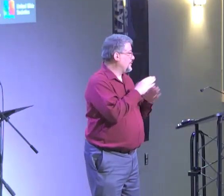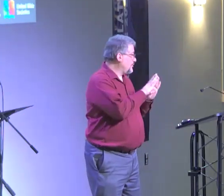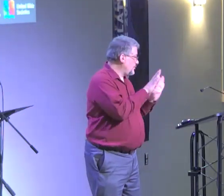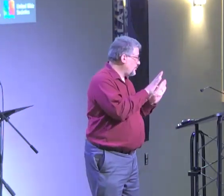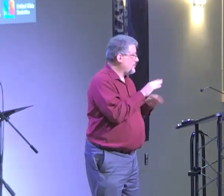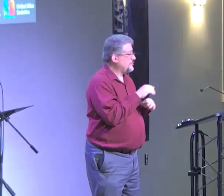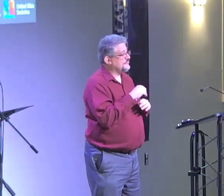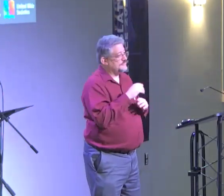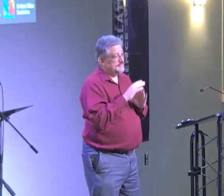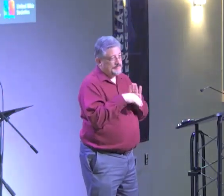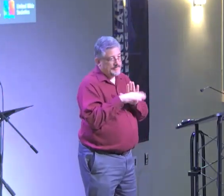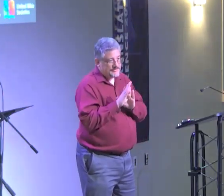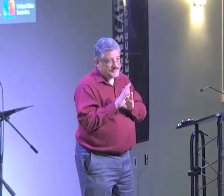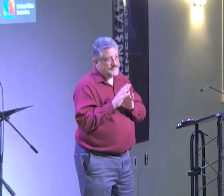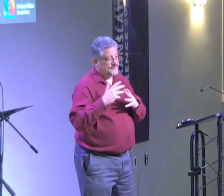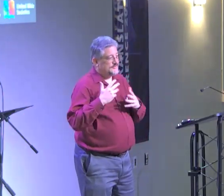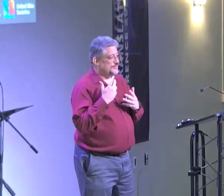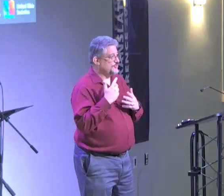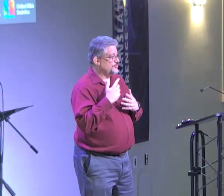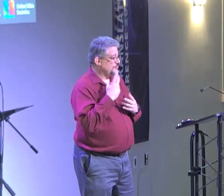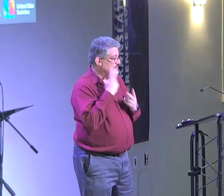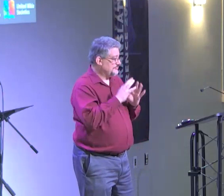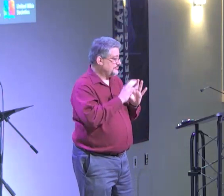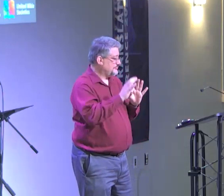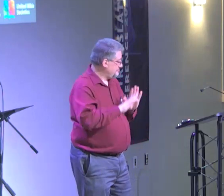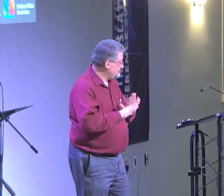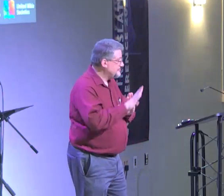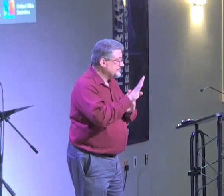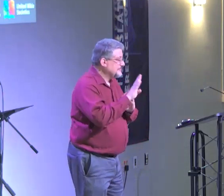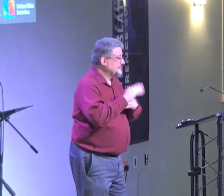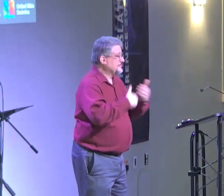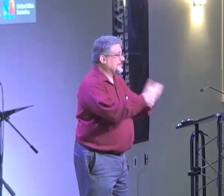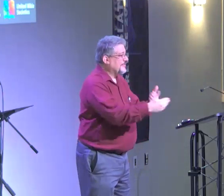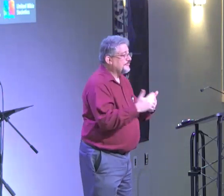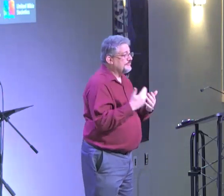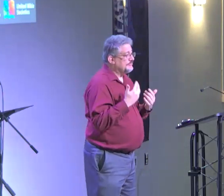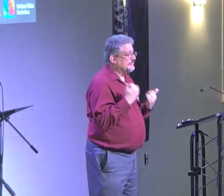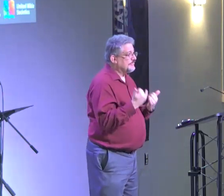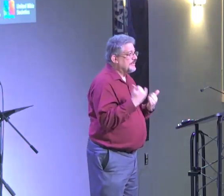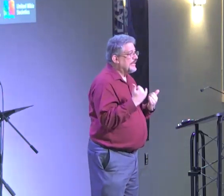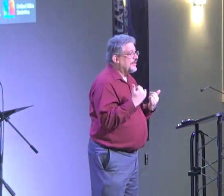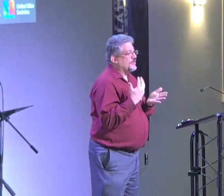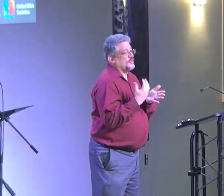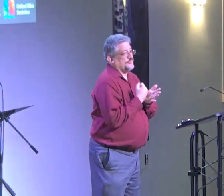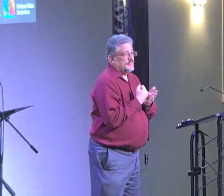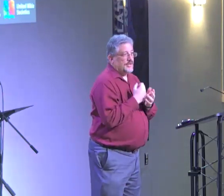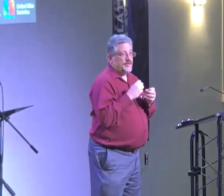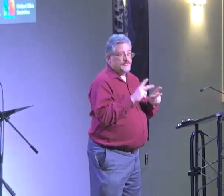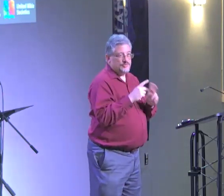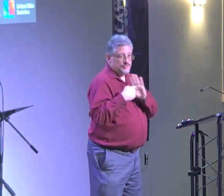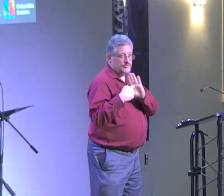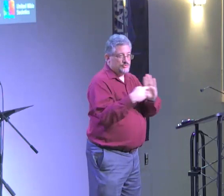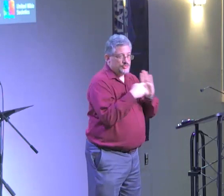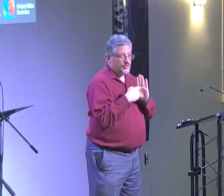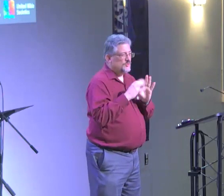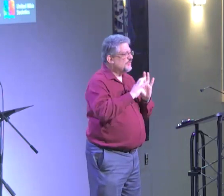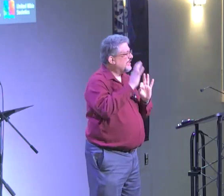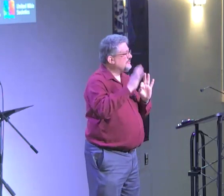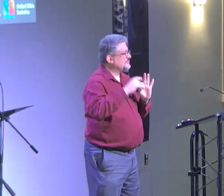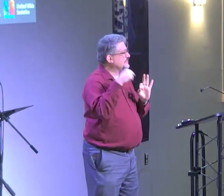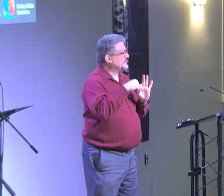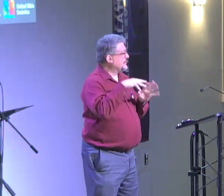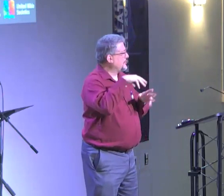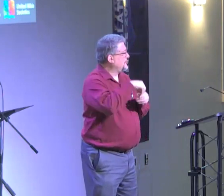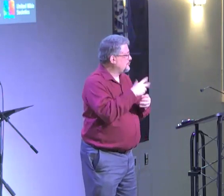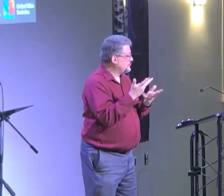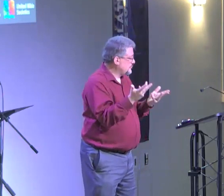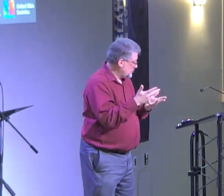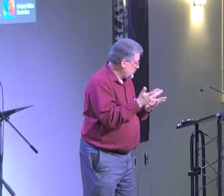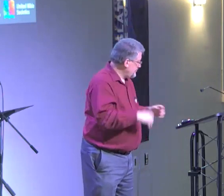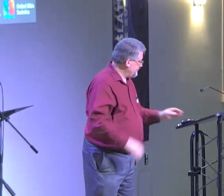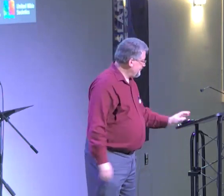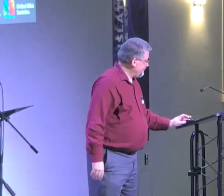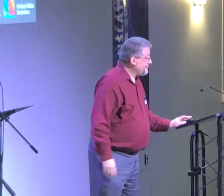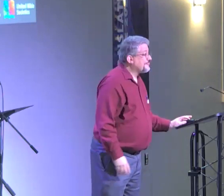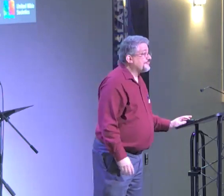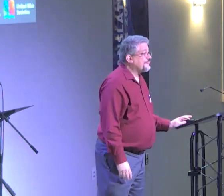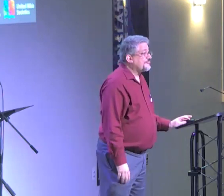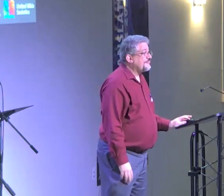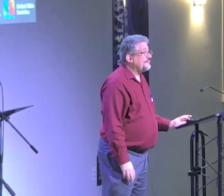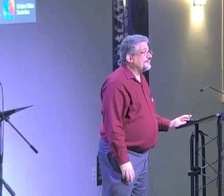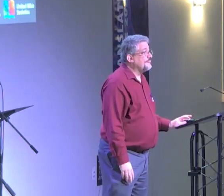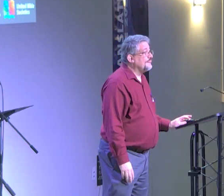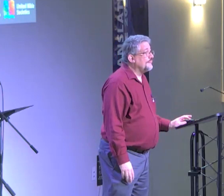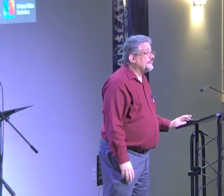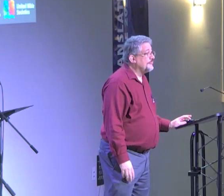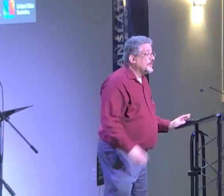So our team has worked closely with Door and Bible societies to develop this tool. And we are happy to have this opportunity to share what all is in compass within this tool.